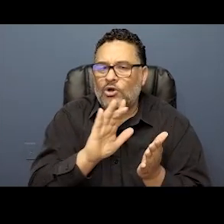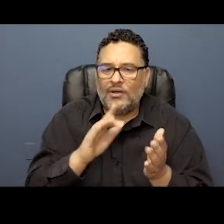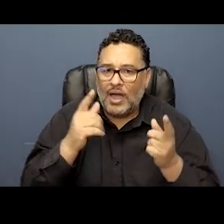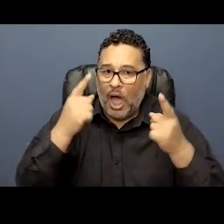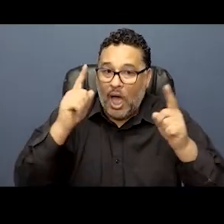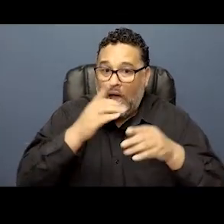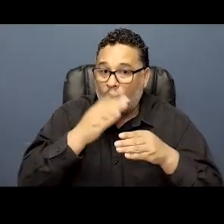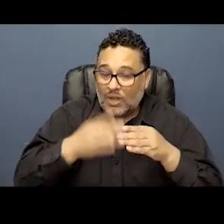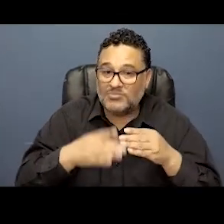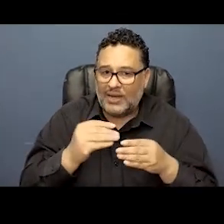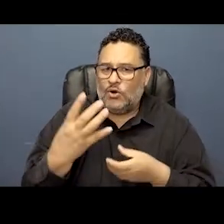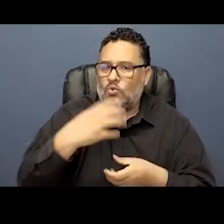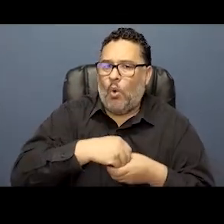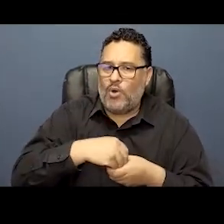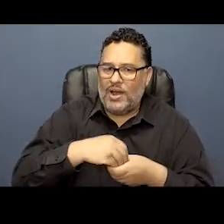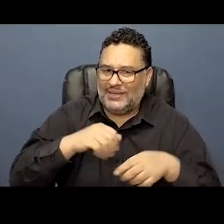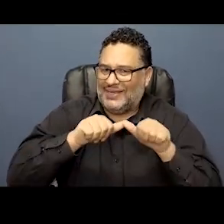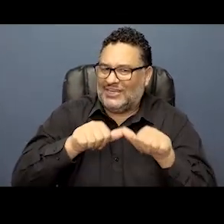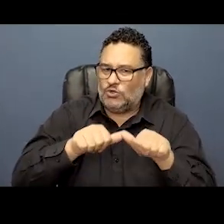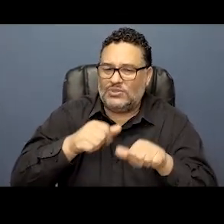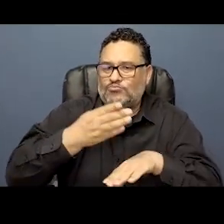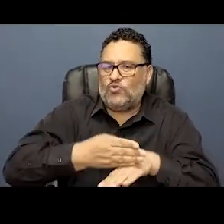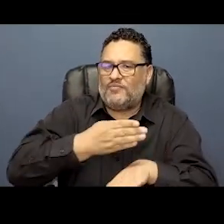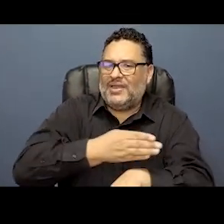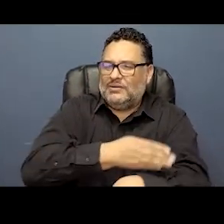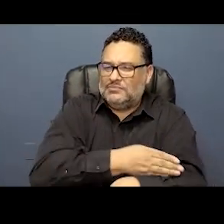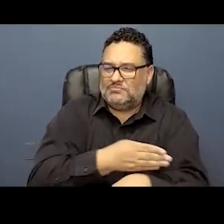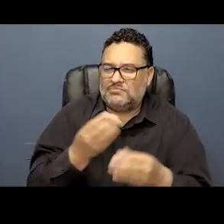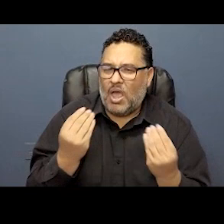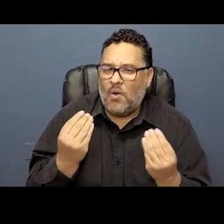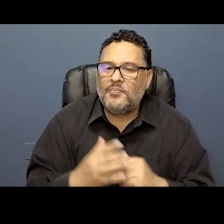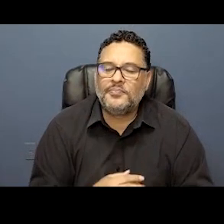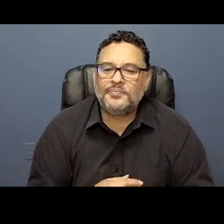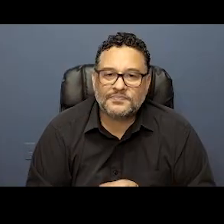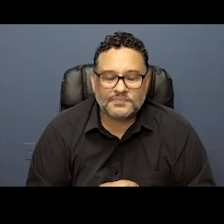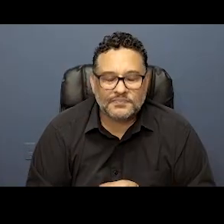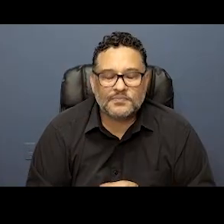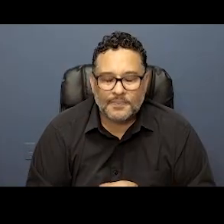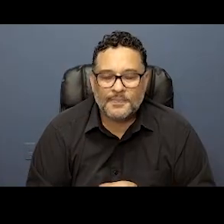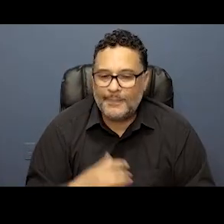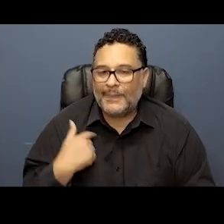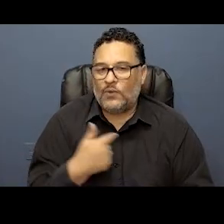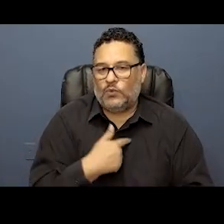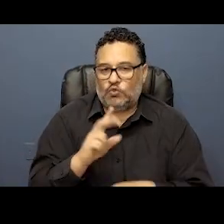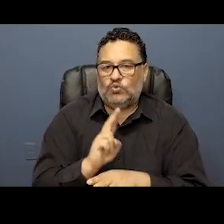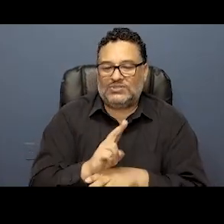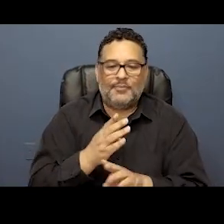incorporating continuous improvement? [Dr. Smith] We are using pre- and